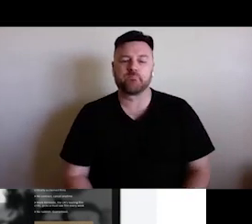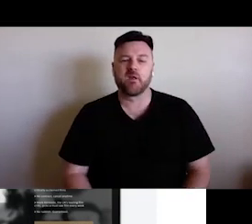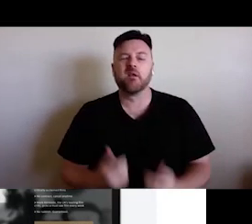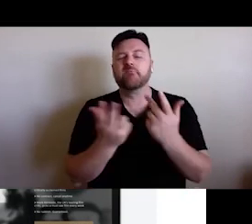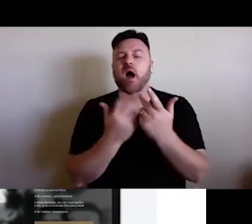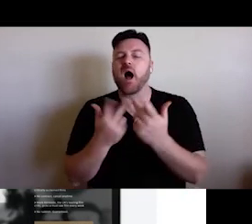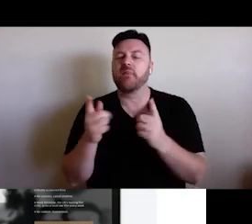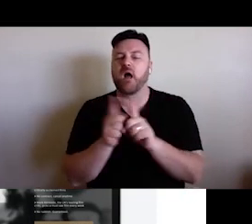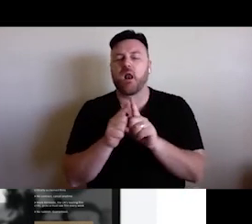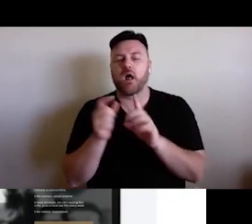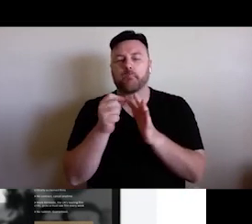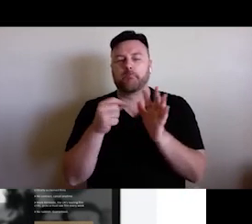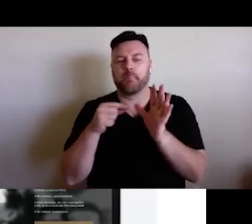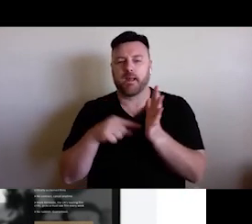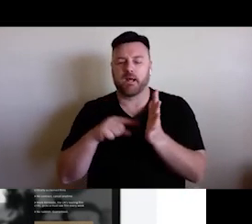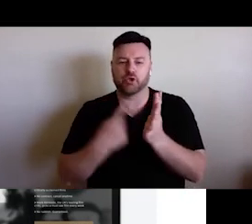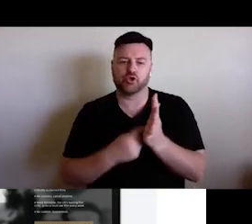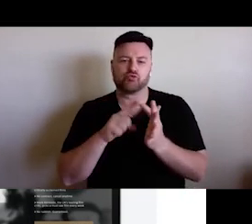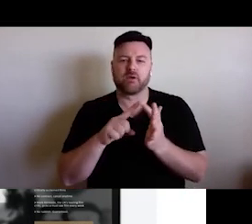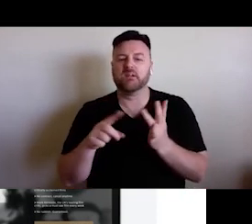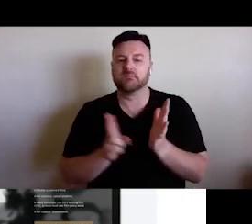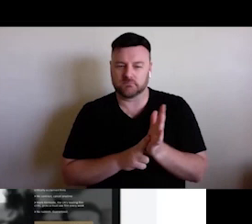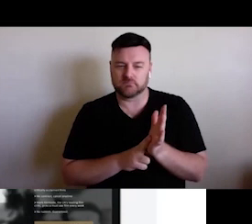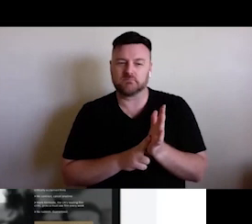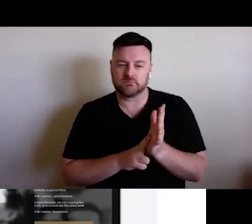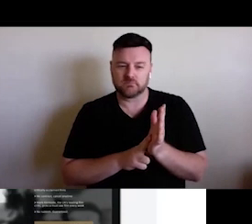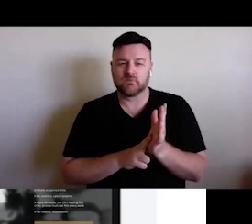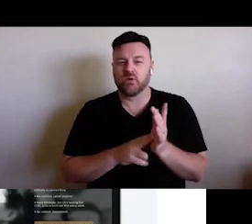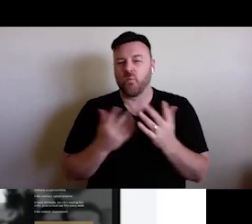content on my site," and you can give your members things like